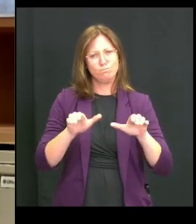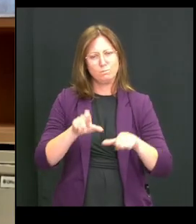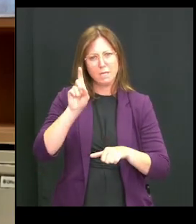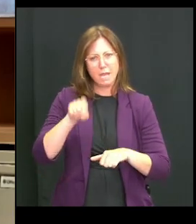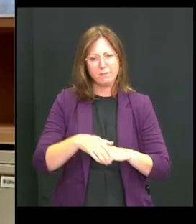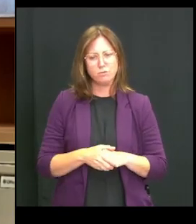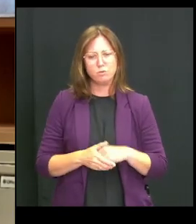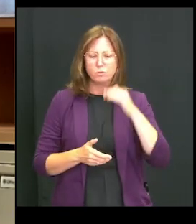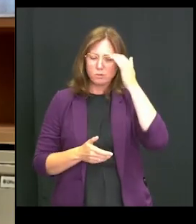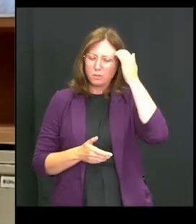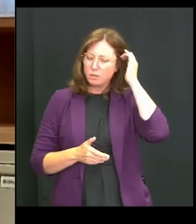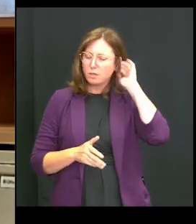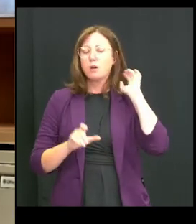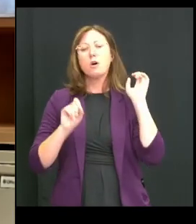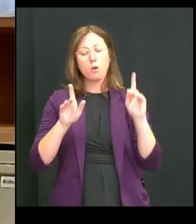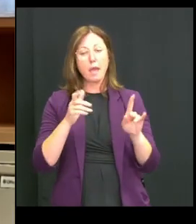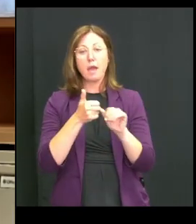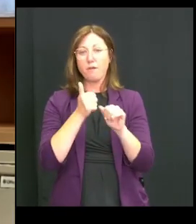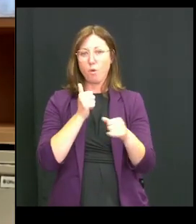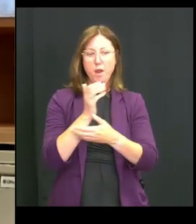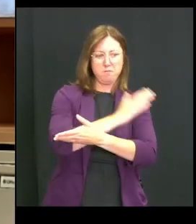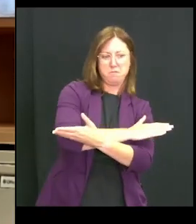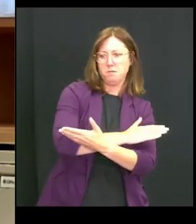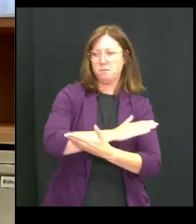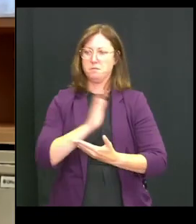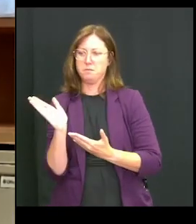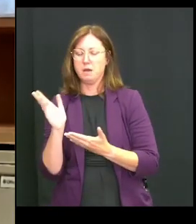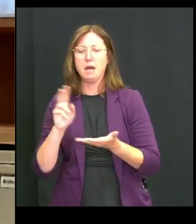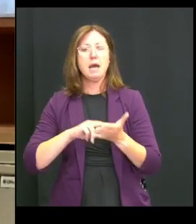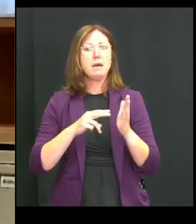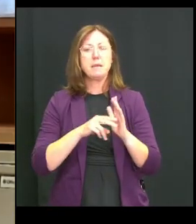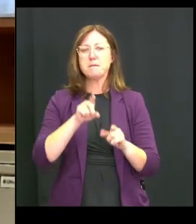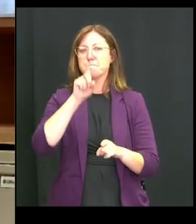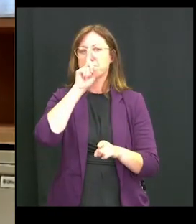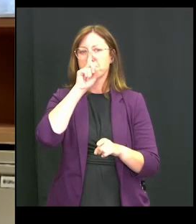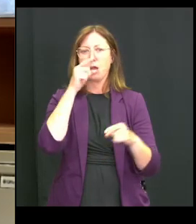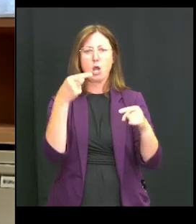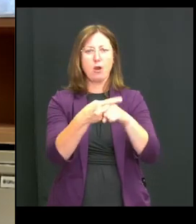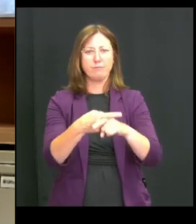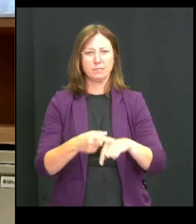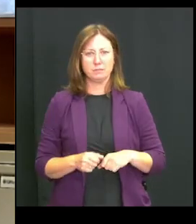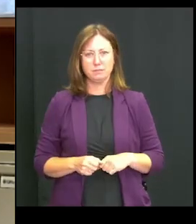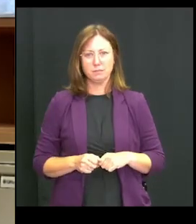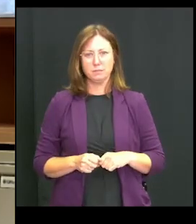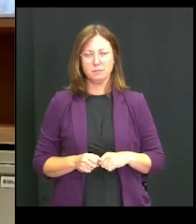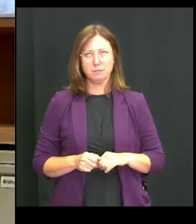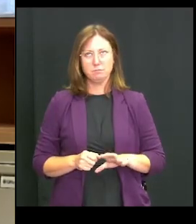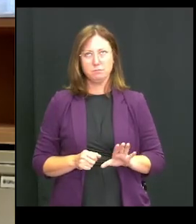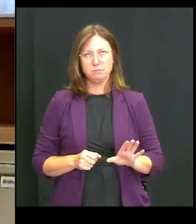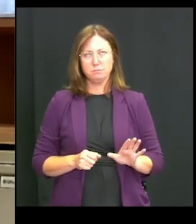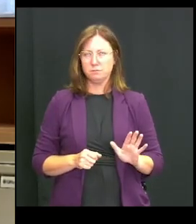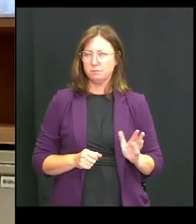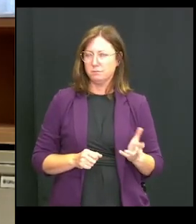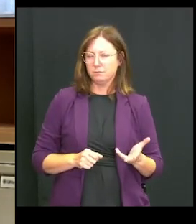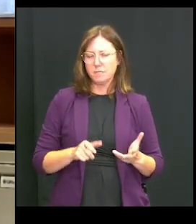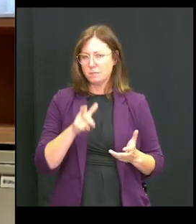"Well, okay, if you want to avoid polarization, you need to just avoid conflict." But that's not really healthy or helpful.